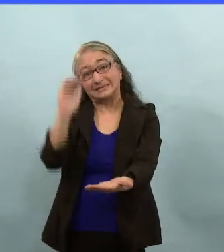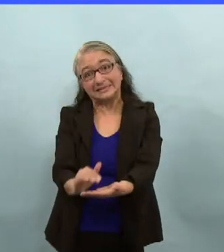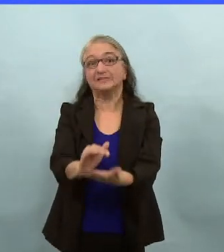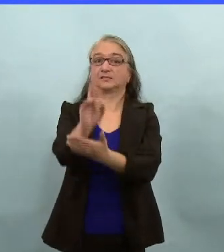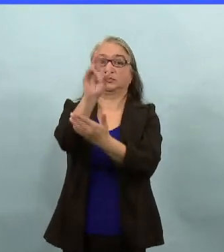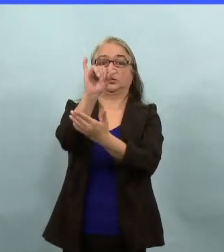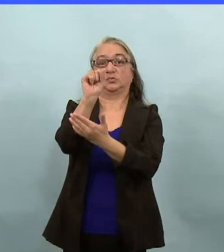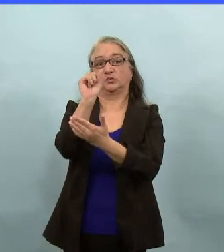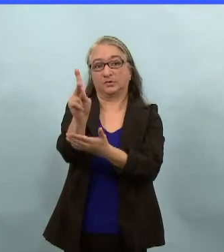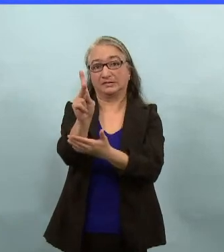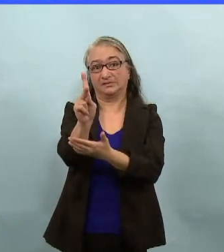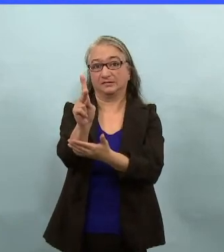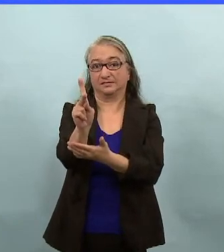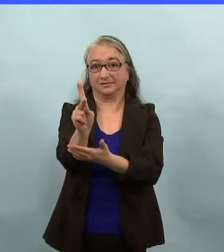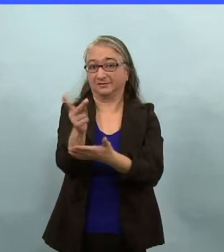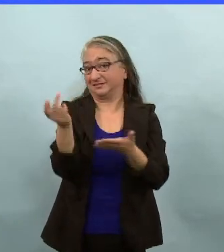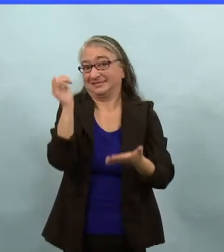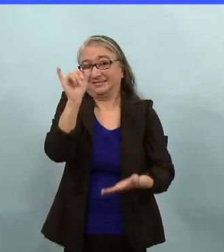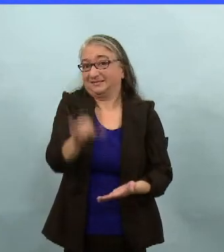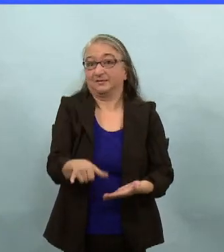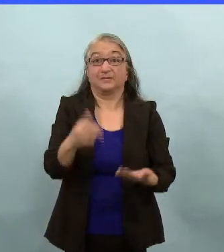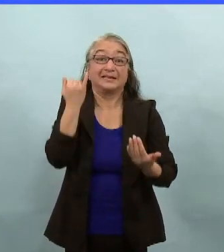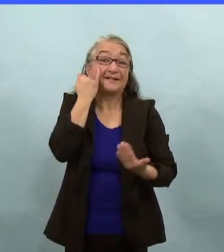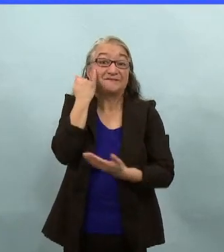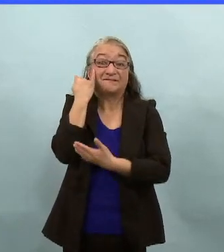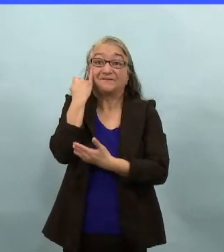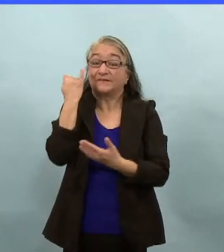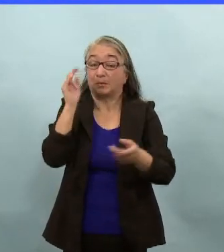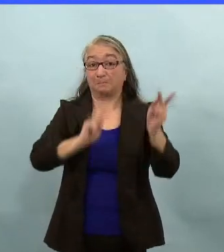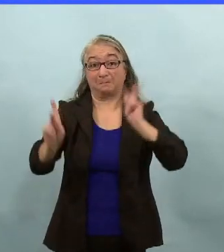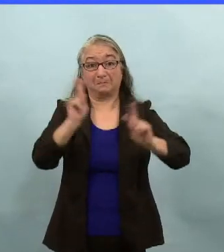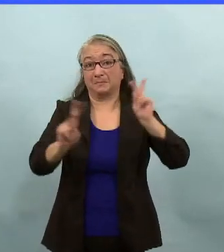everyone's going to get it if they reduce their own risk of of getting it follow the fundamentals